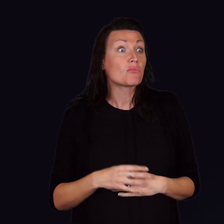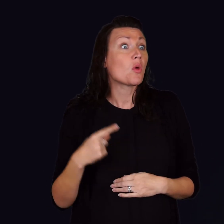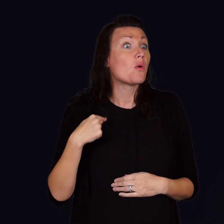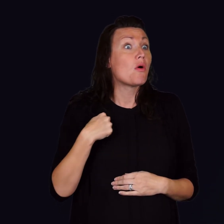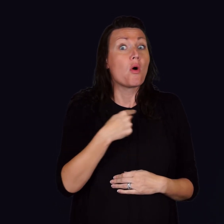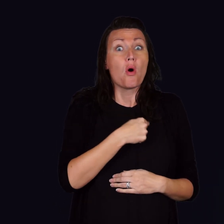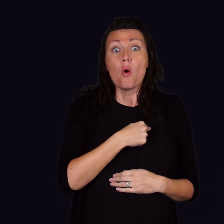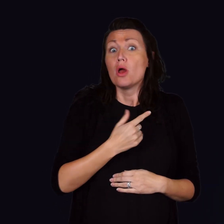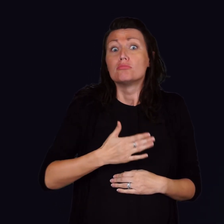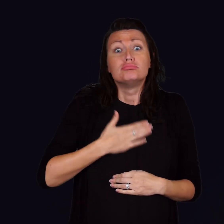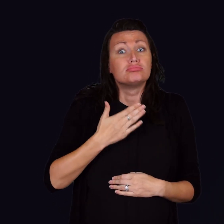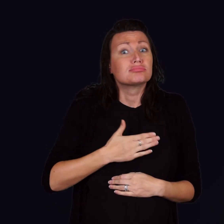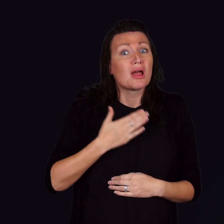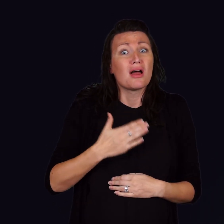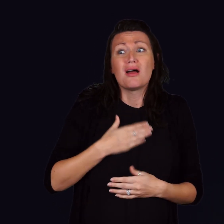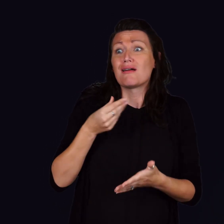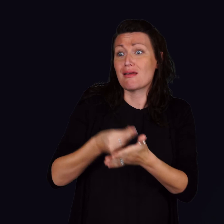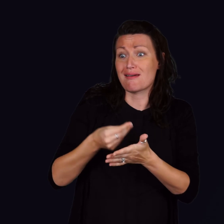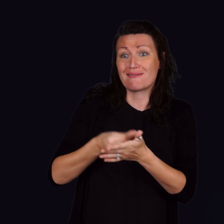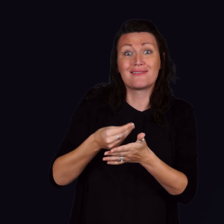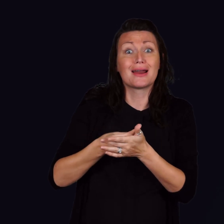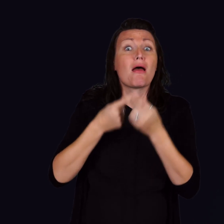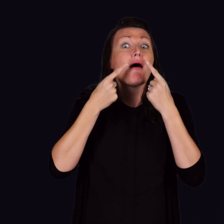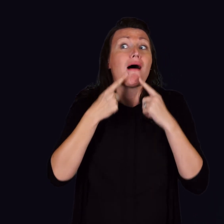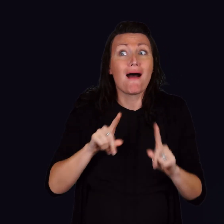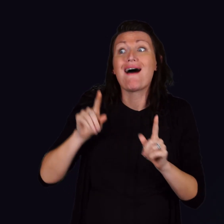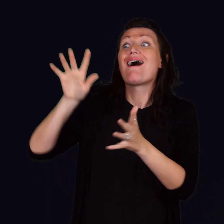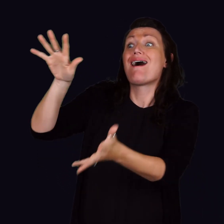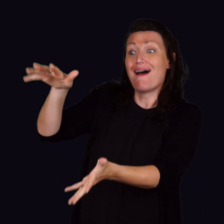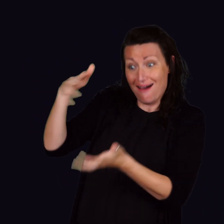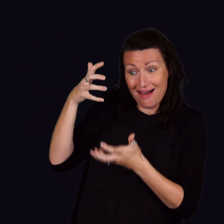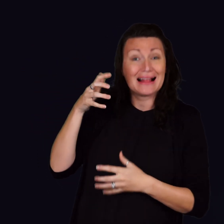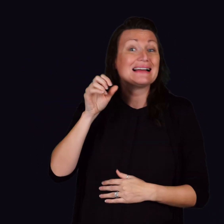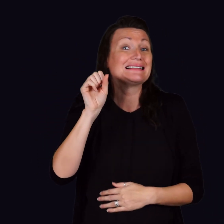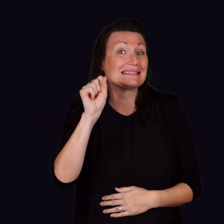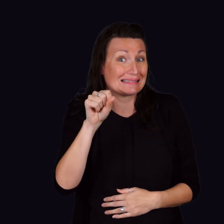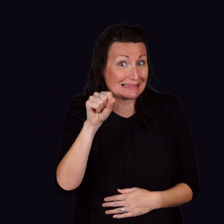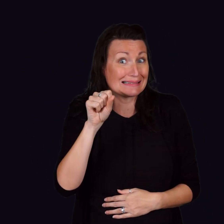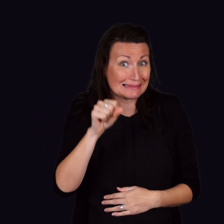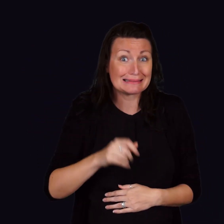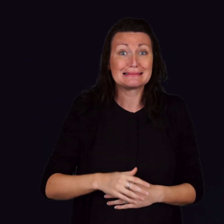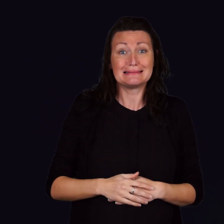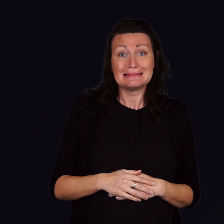We are glad the funding came through